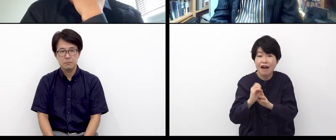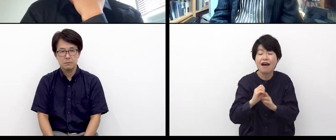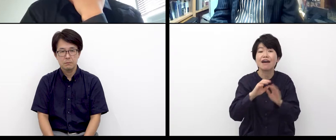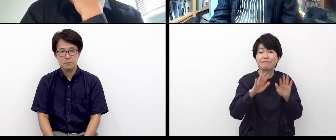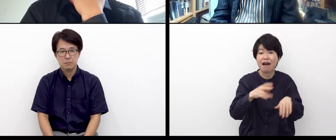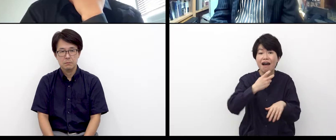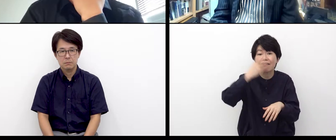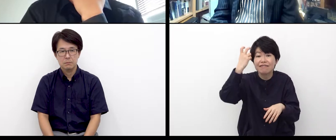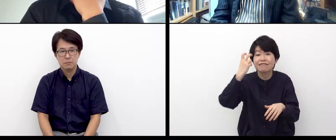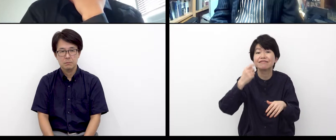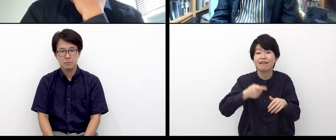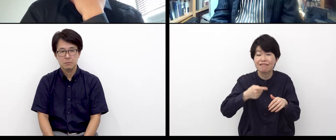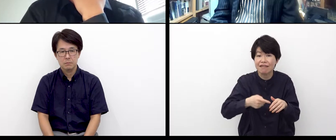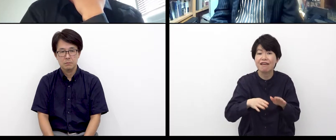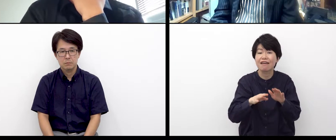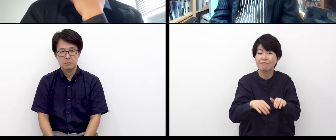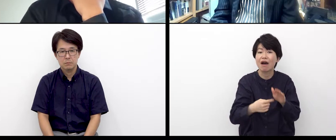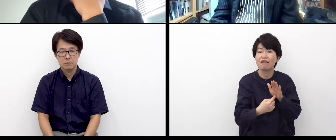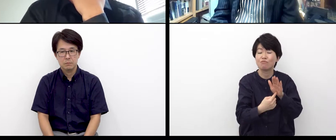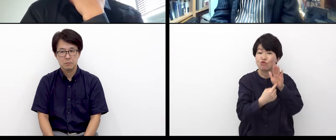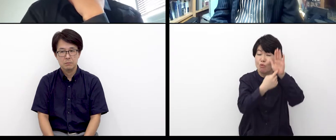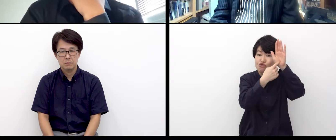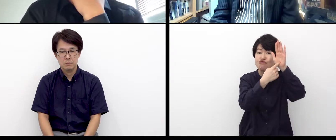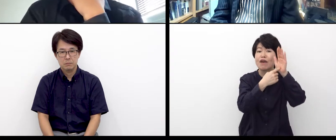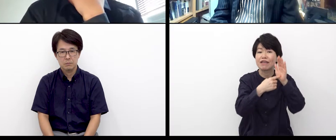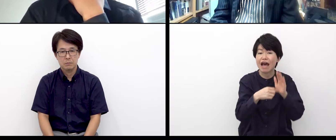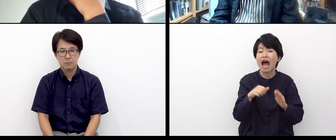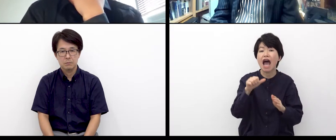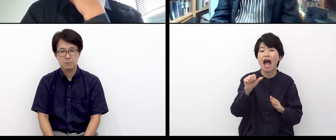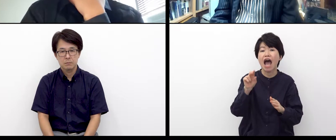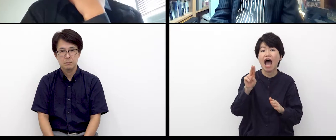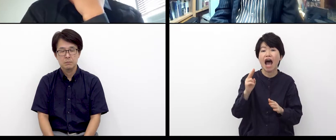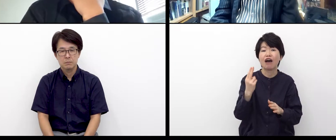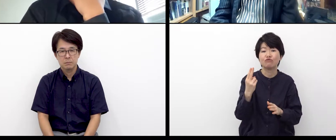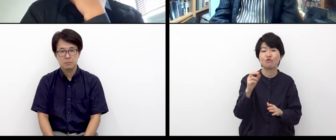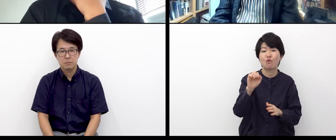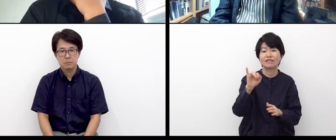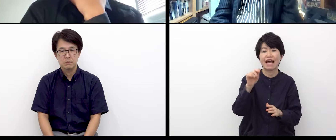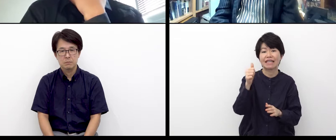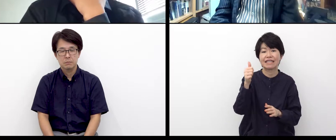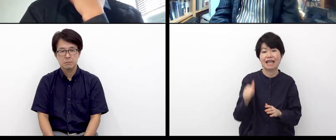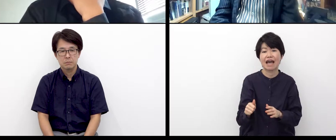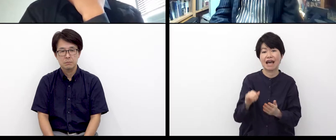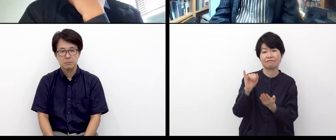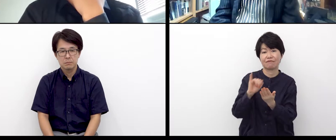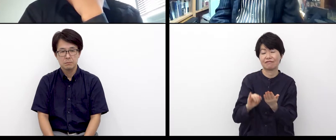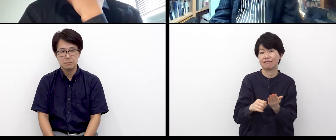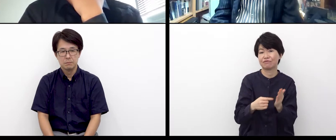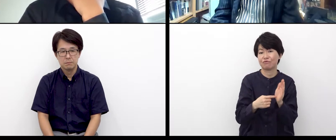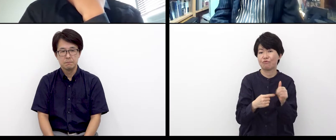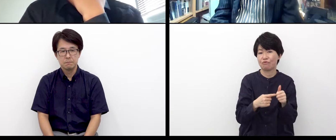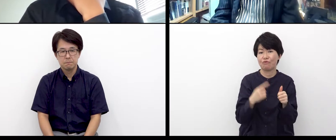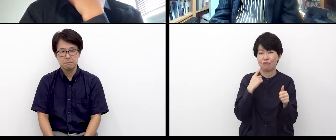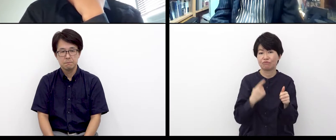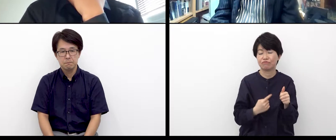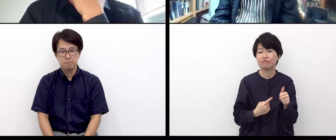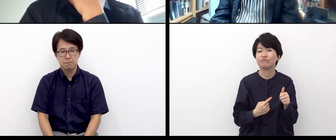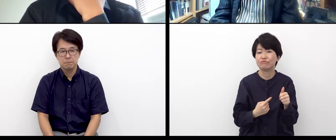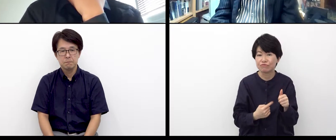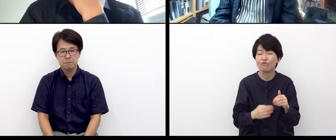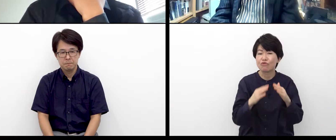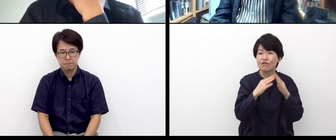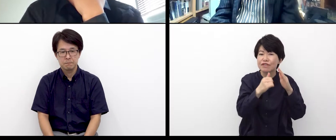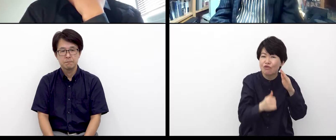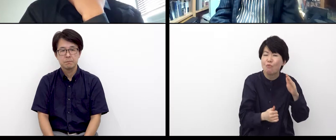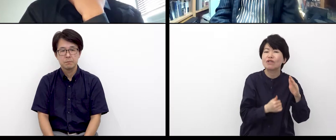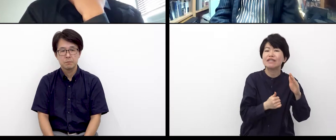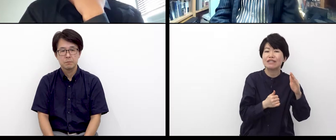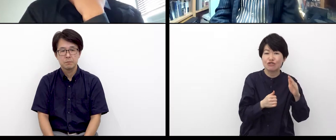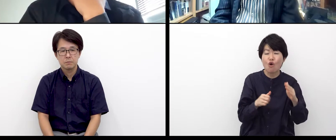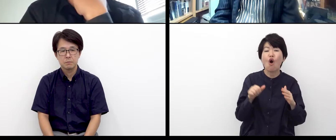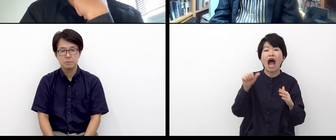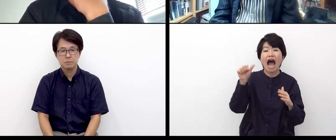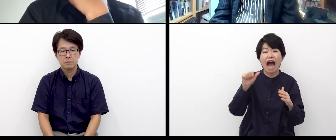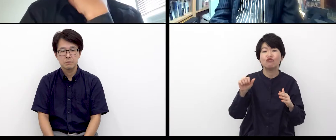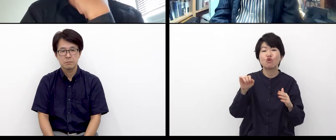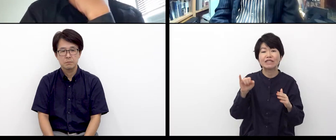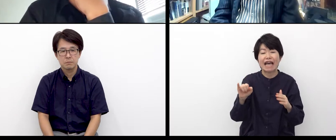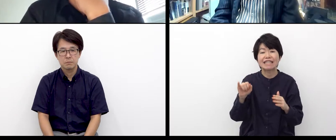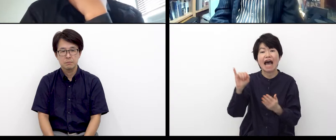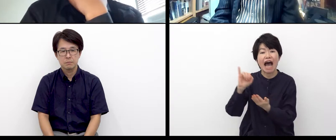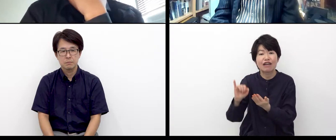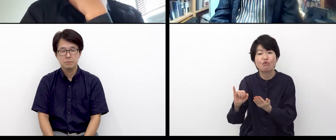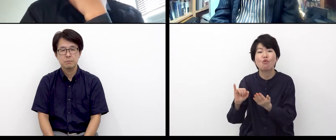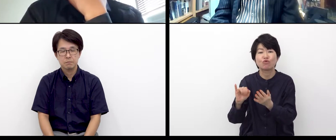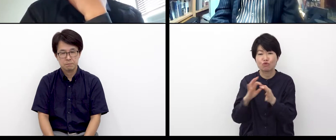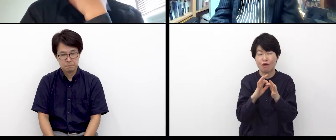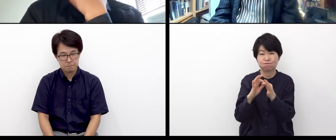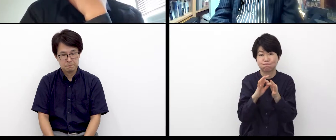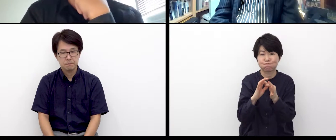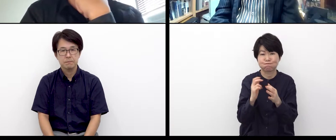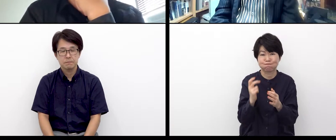he is maybe one of the most famous outsider artists, and originally “hikikomori” is closely linked to outsider art.